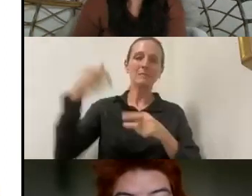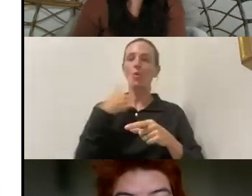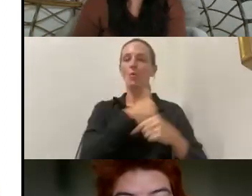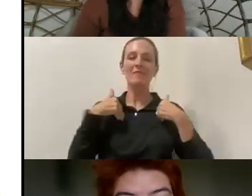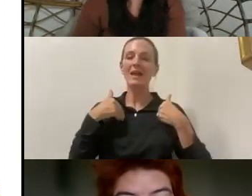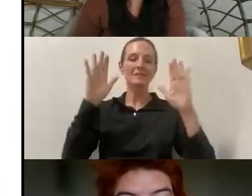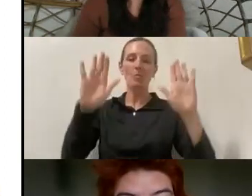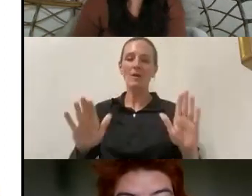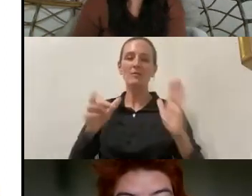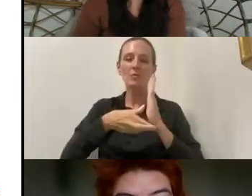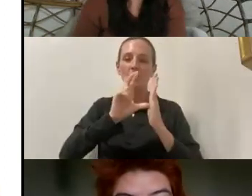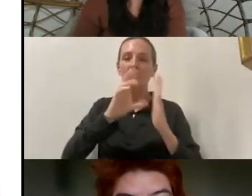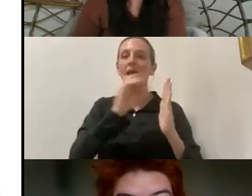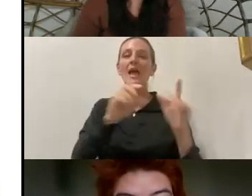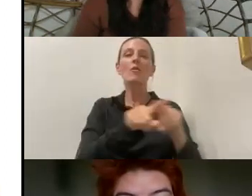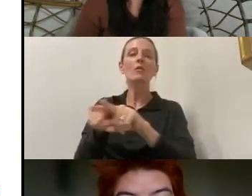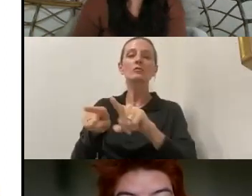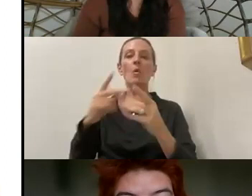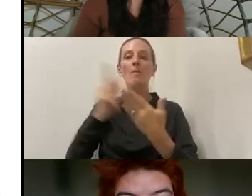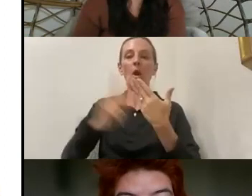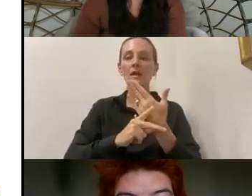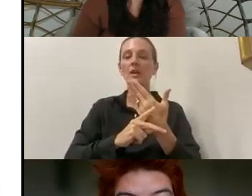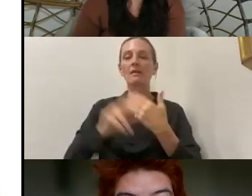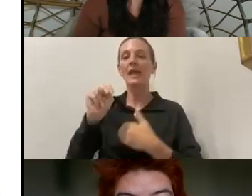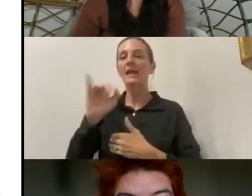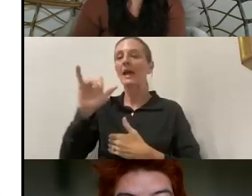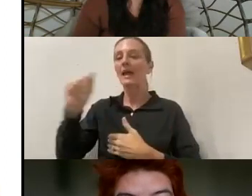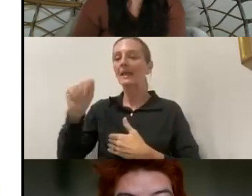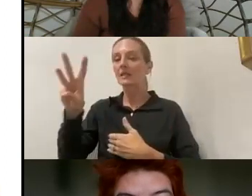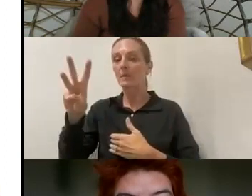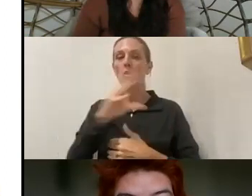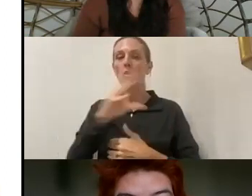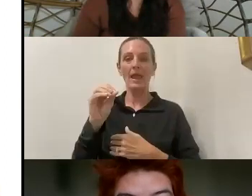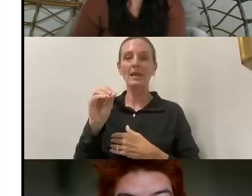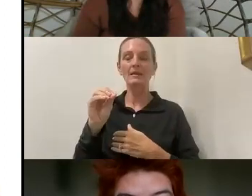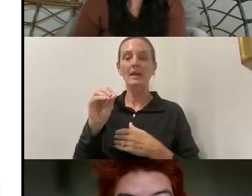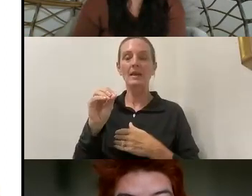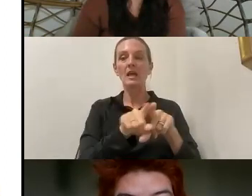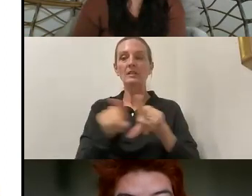As well as a project focusing on MMIW&2S. And as well our climate team.